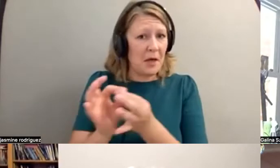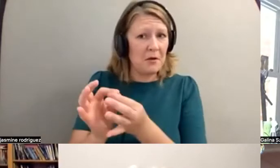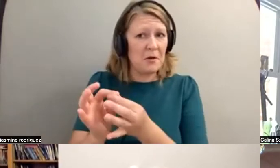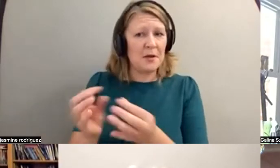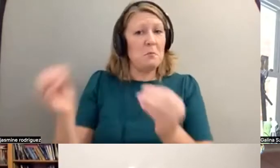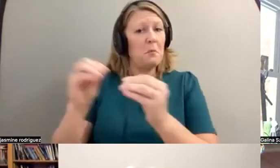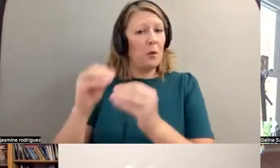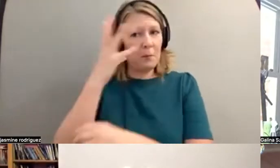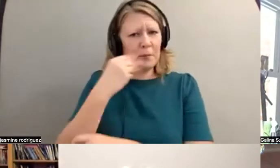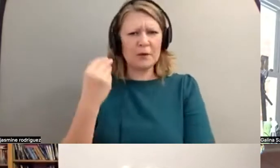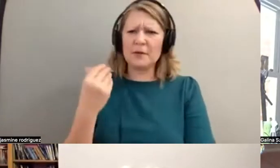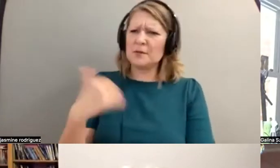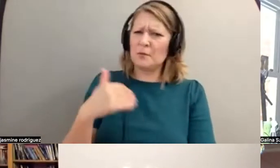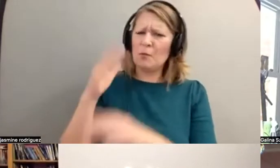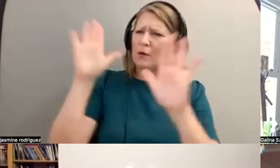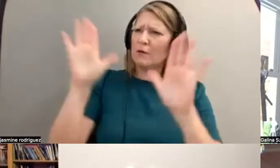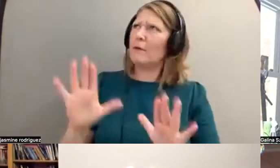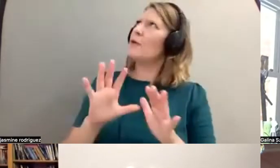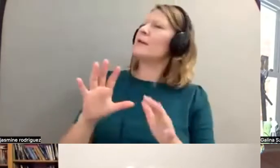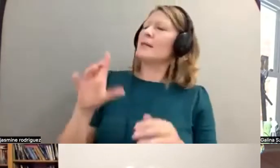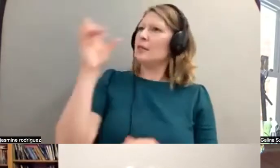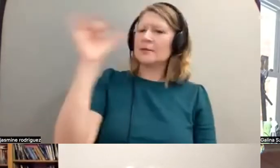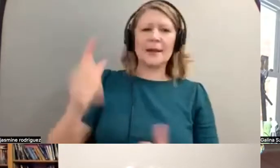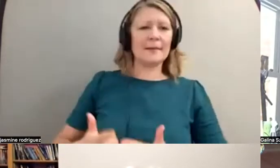Yes, yes. So that, that's that's what it is,